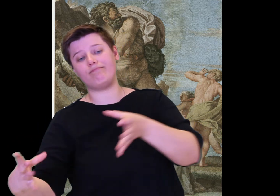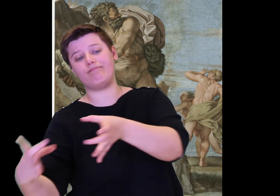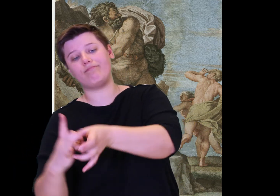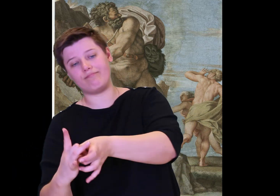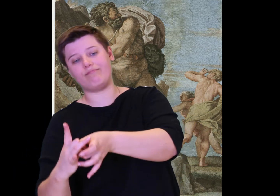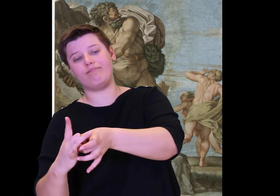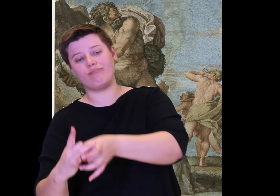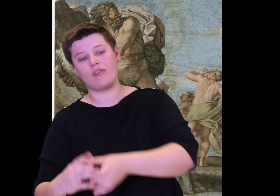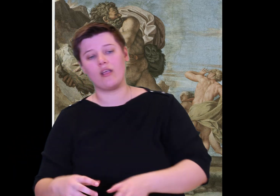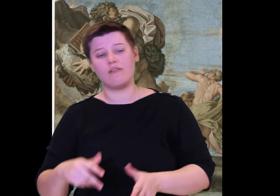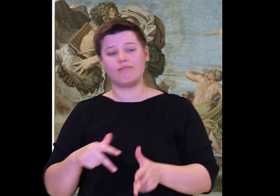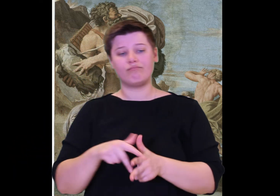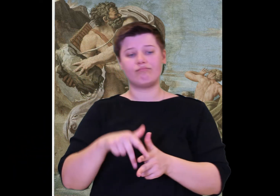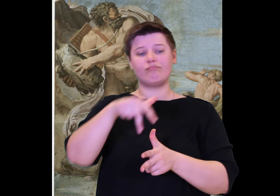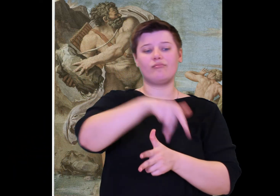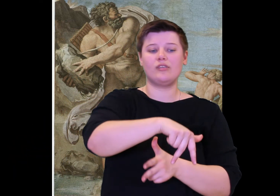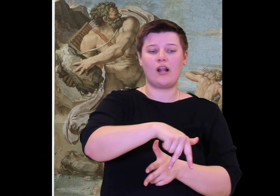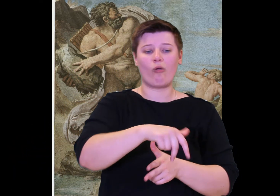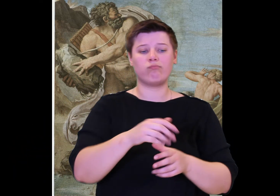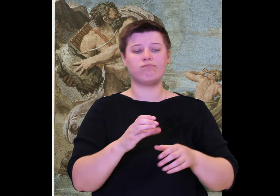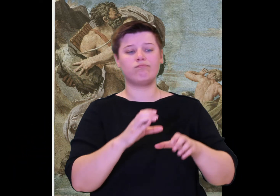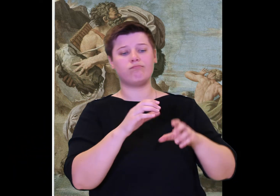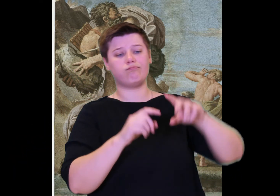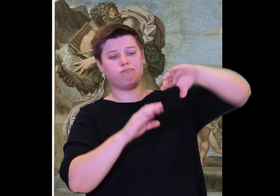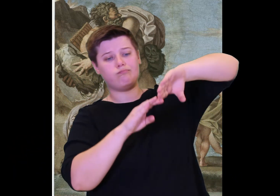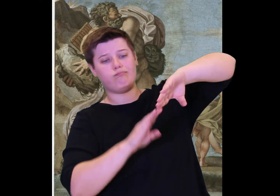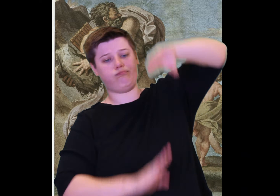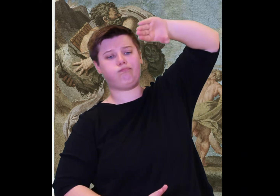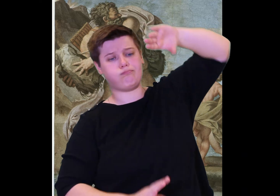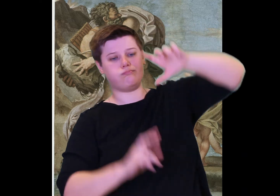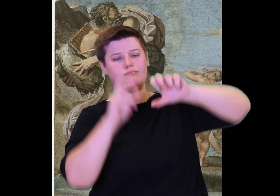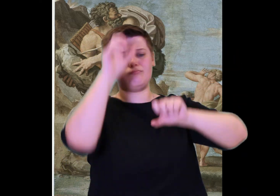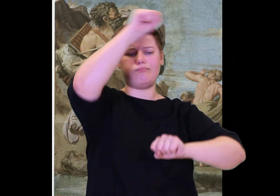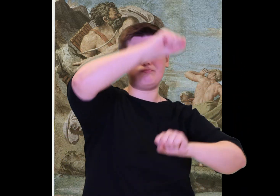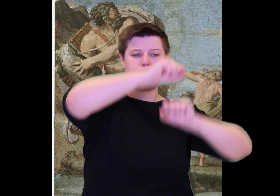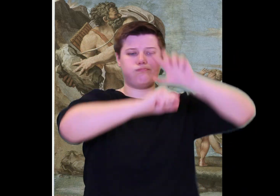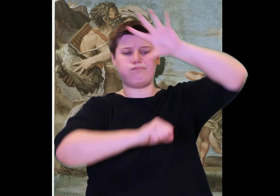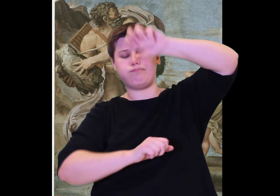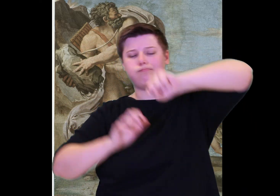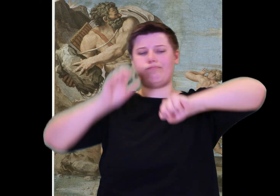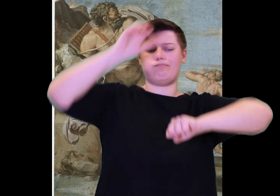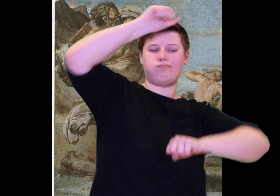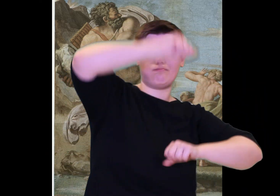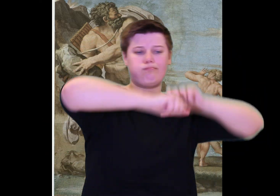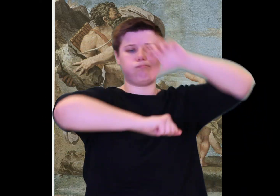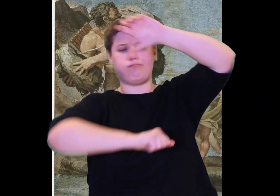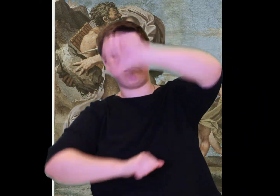White calm is everywhere. So all the others harbored their ships inside,